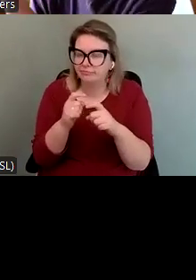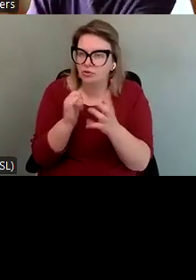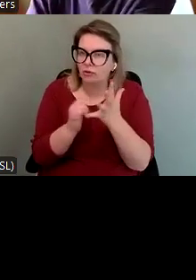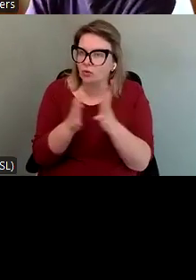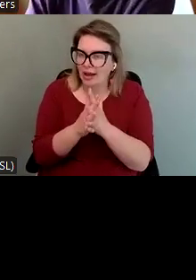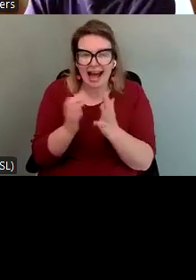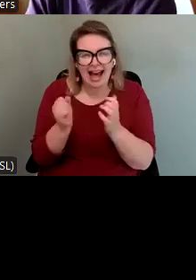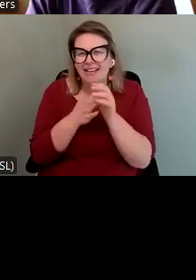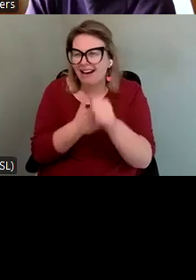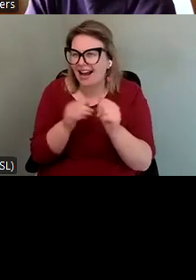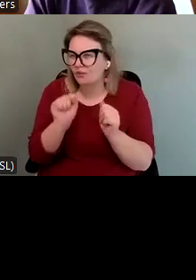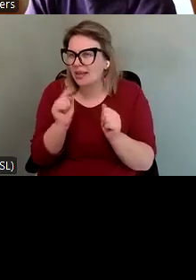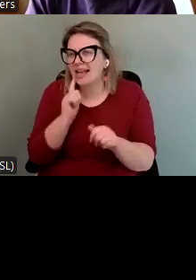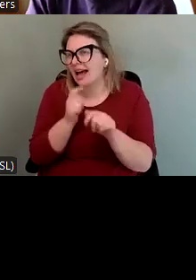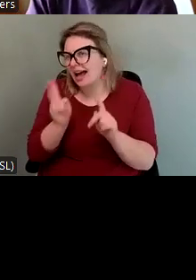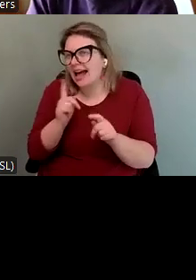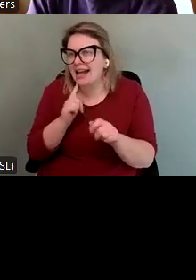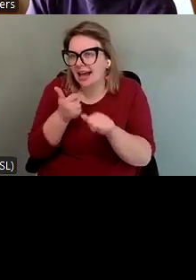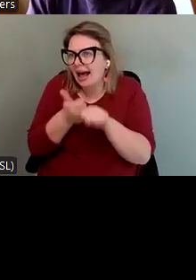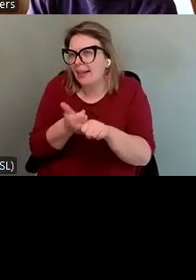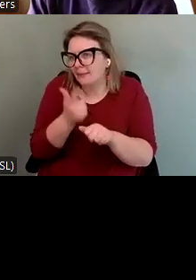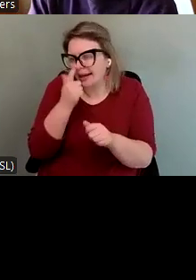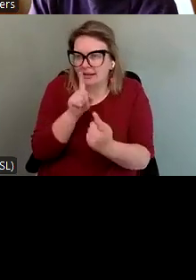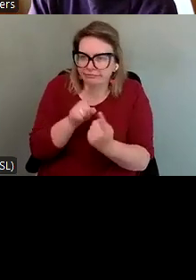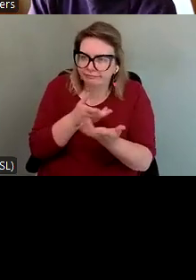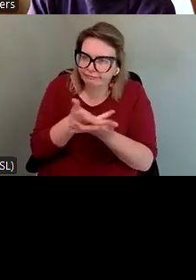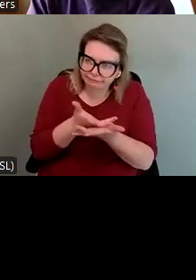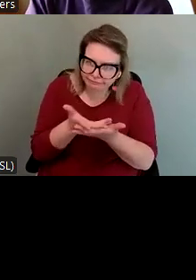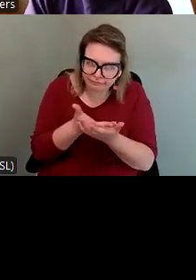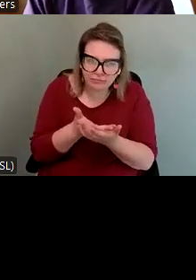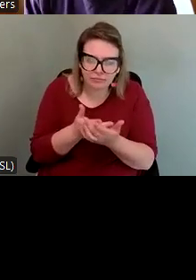I can help you through them. The final one is about a manual setup.